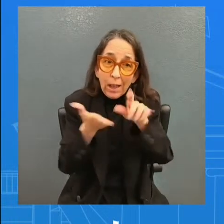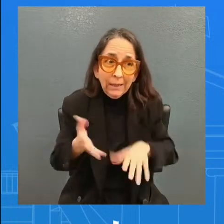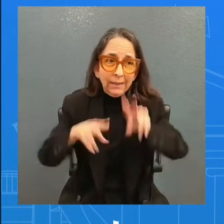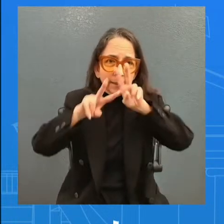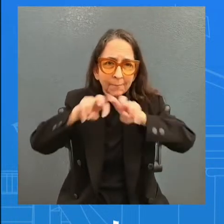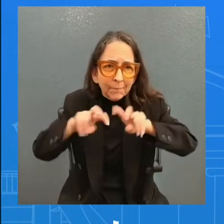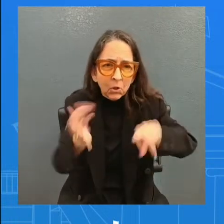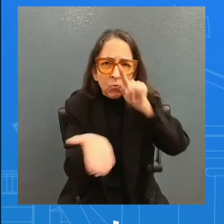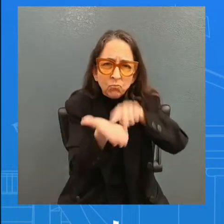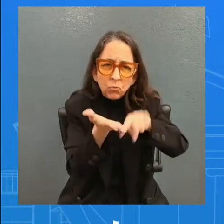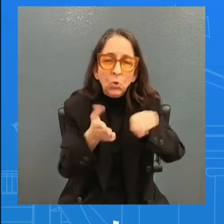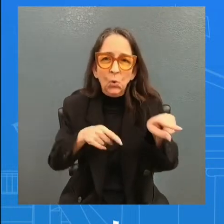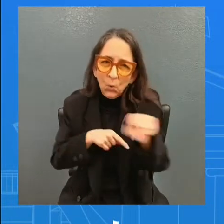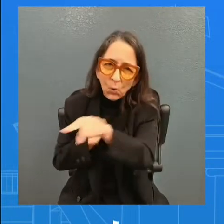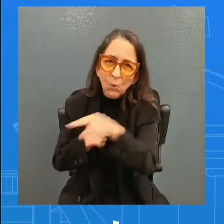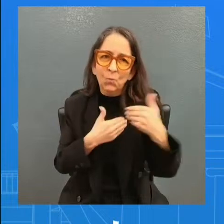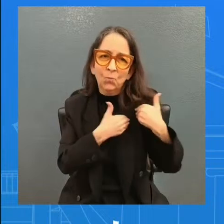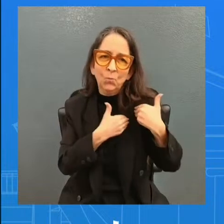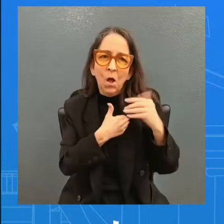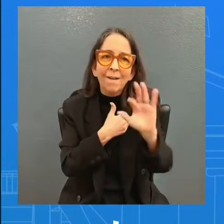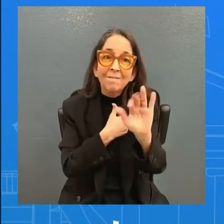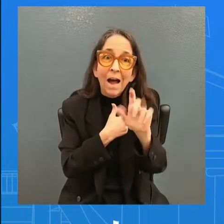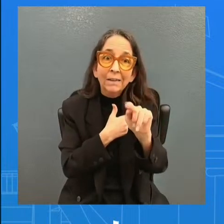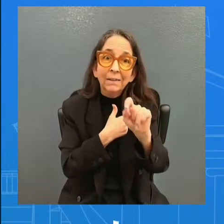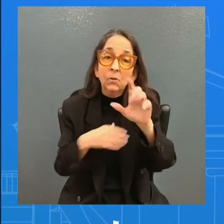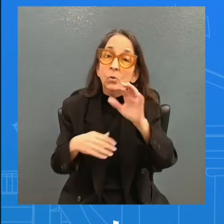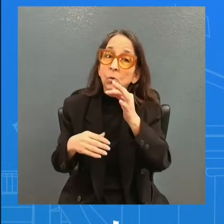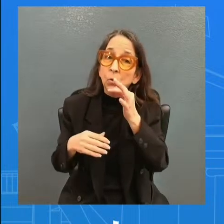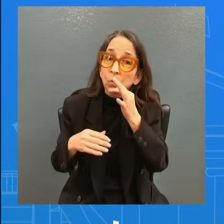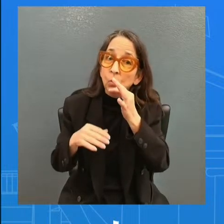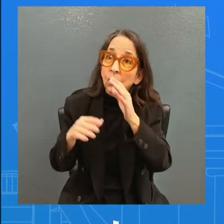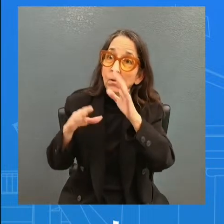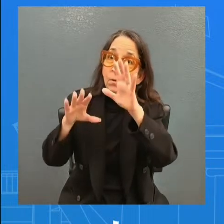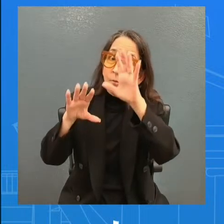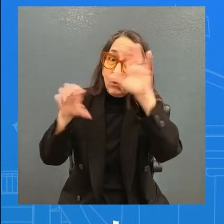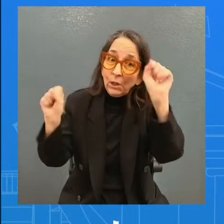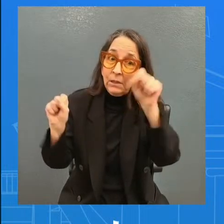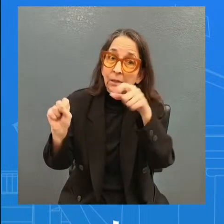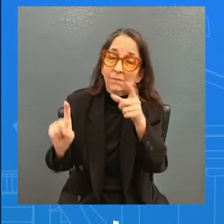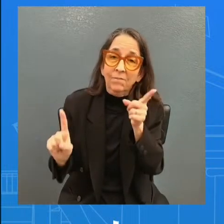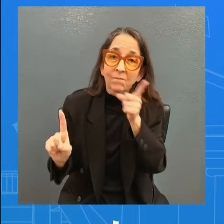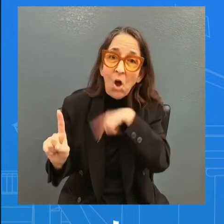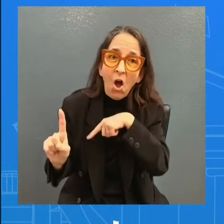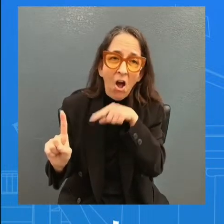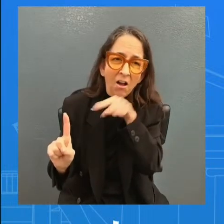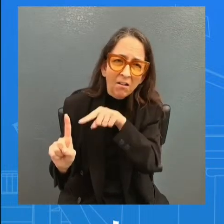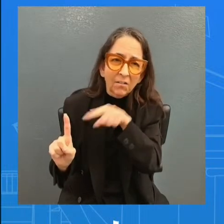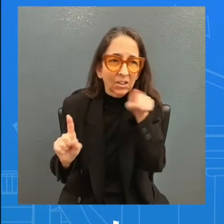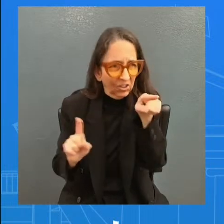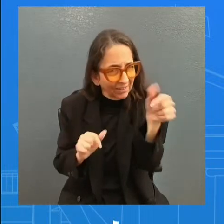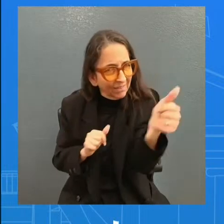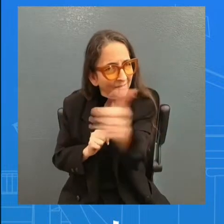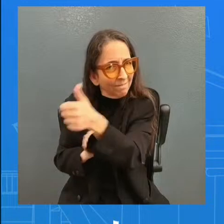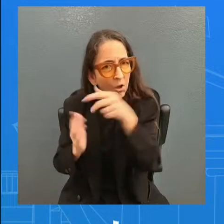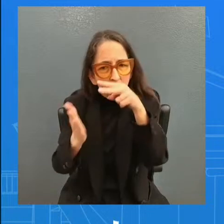was simply false. And I think that is important -- right? which is why we respect the --